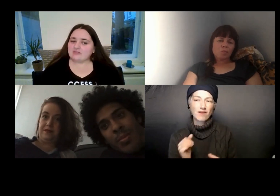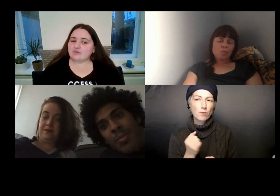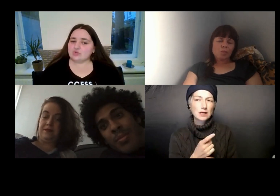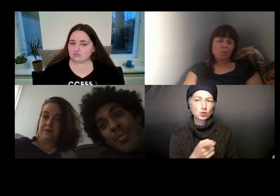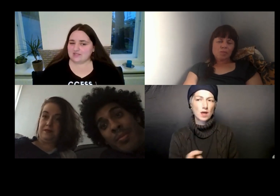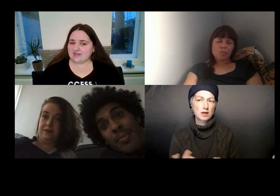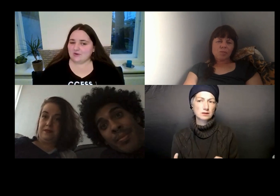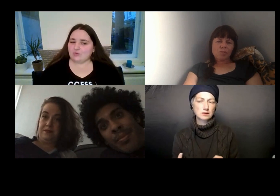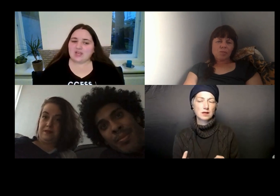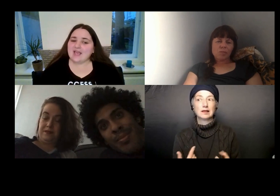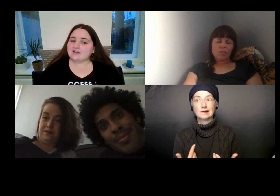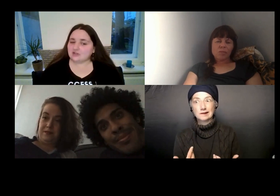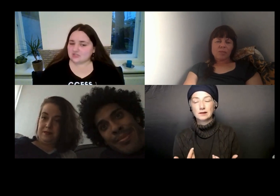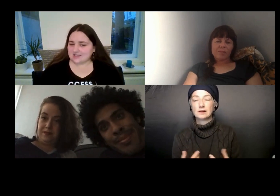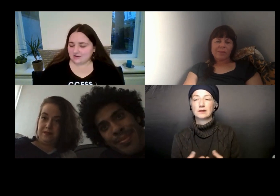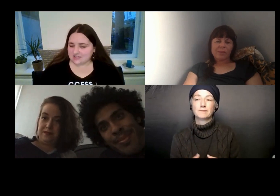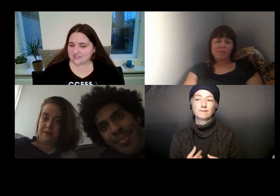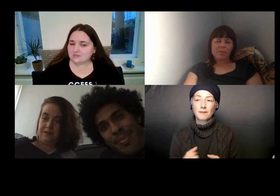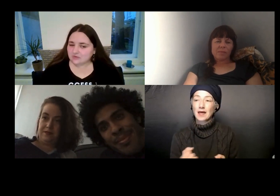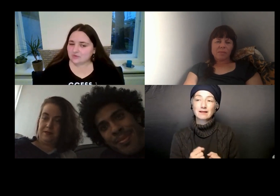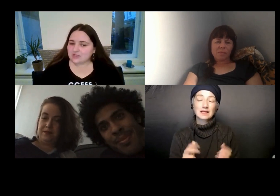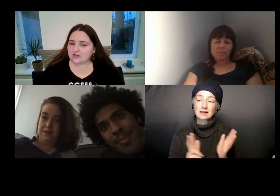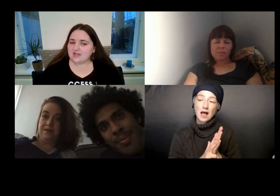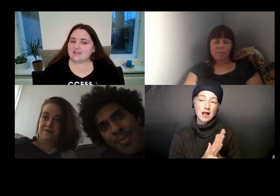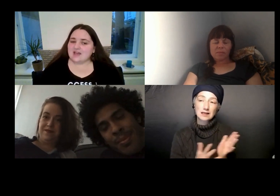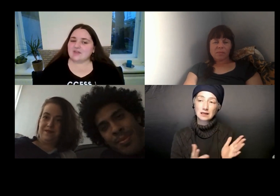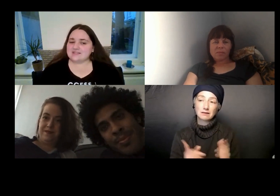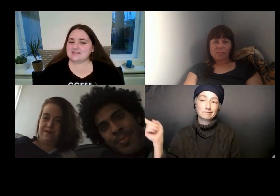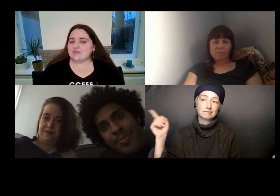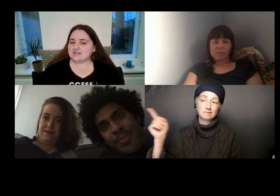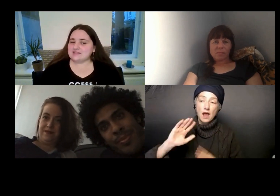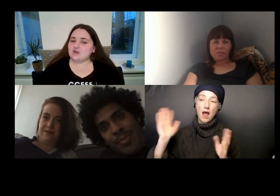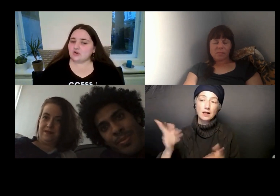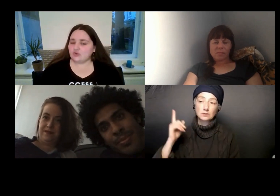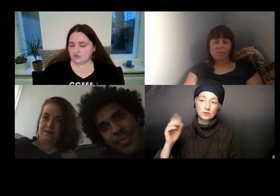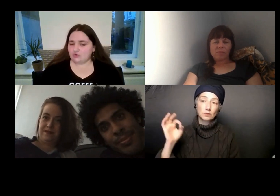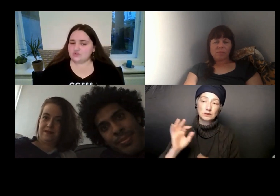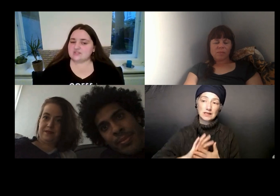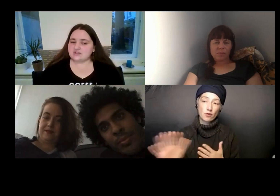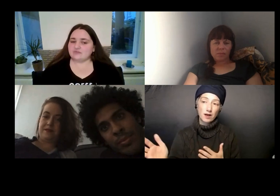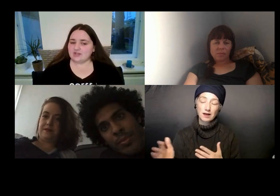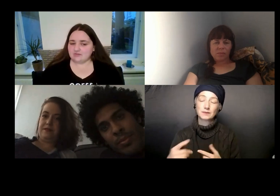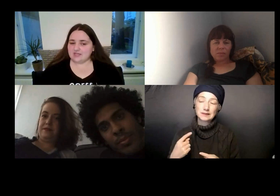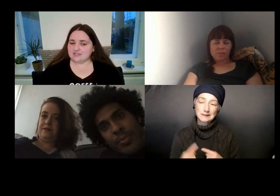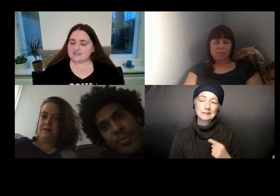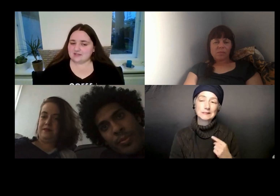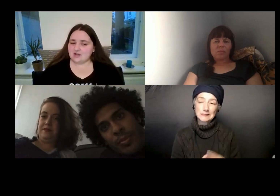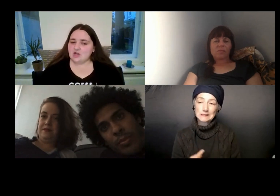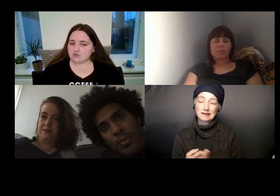And, of course, we cannot guarantee, but we... Yeah, I think that is an ongoing process of navigating